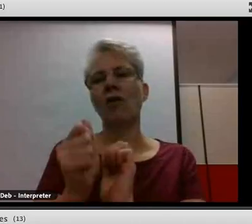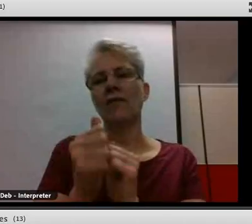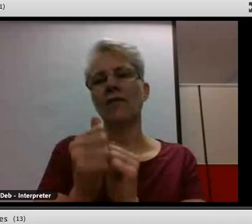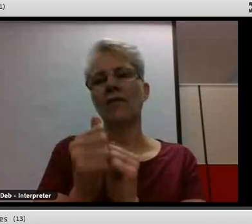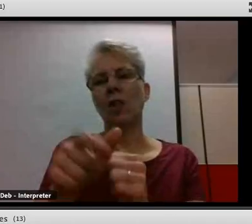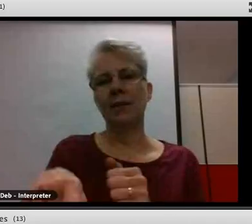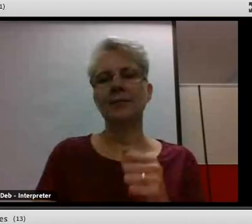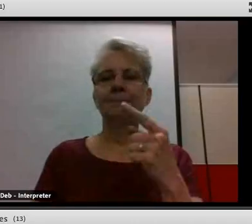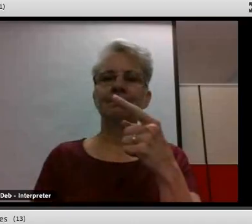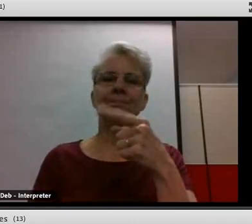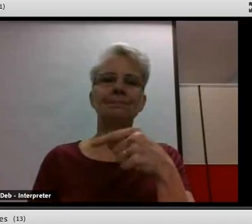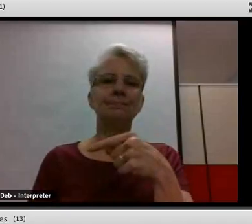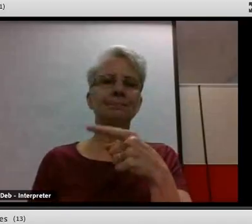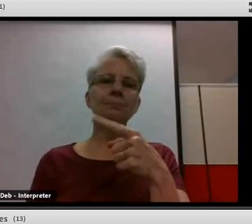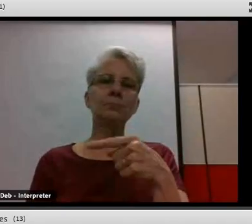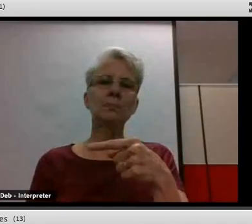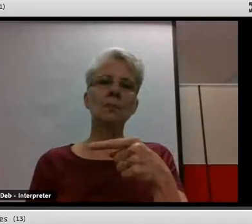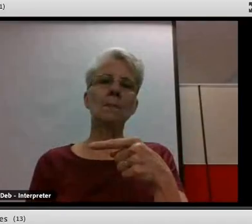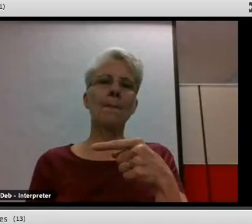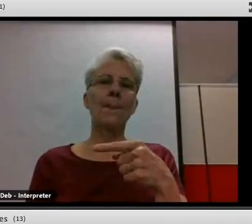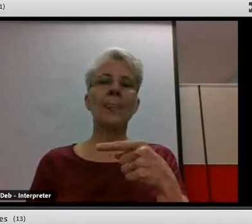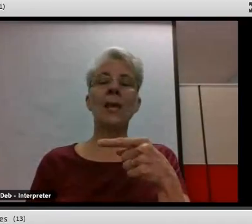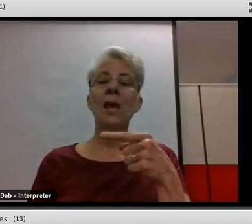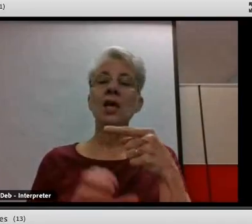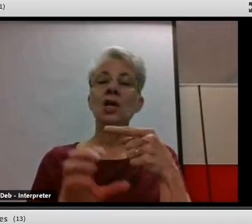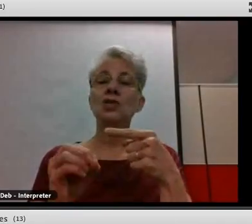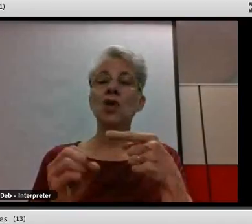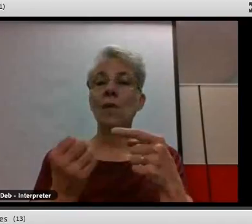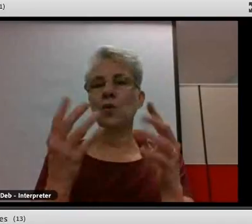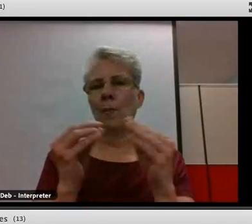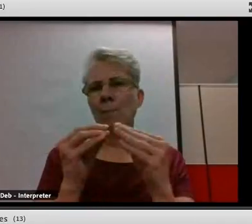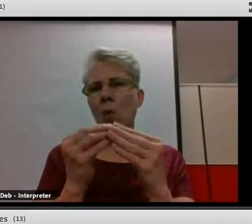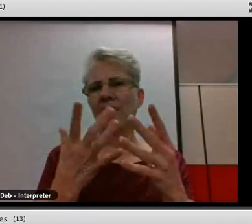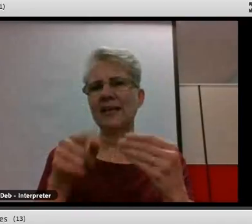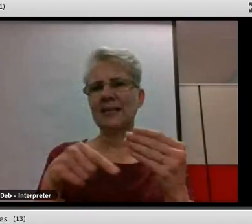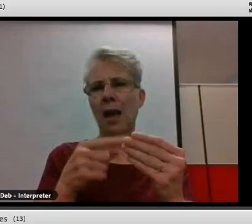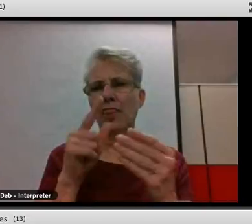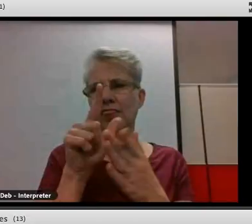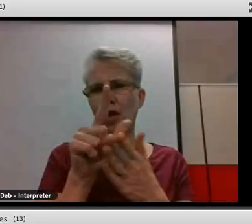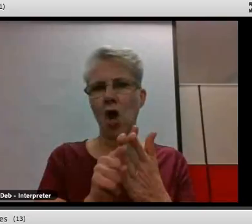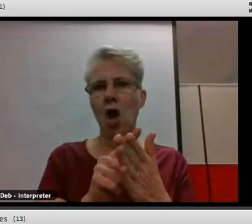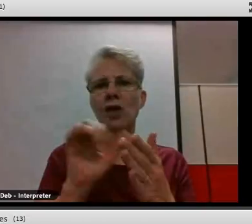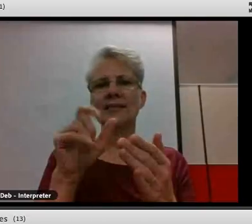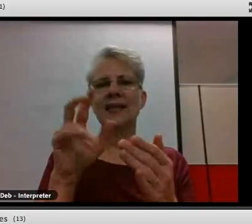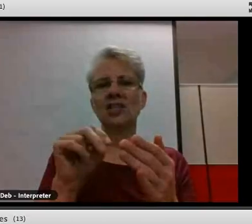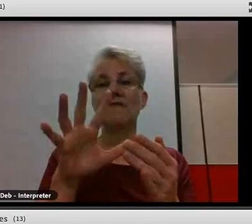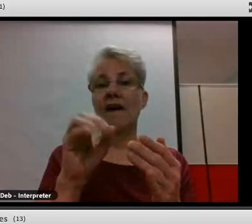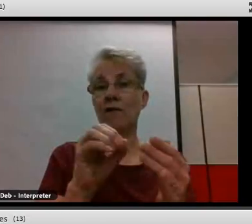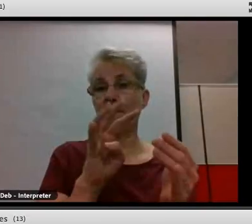Of course, there's things you can have in your library that are no-tech, you know, a magnifying glass,